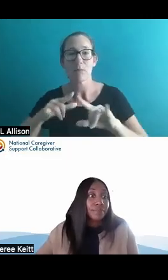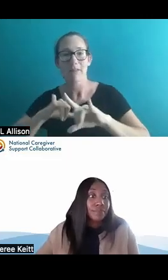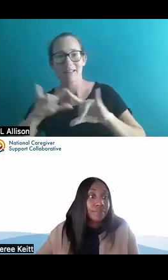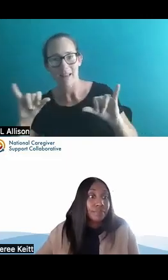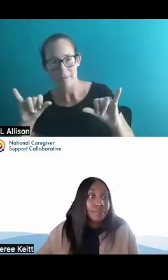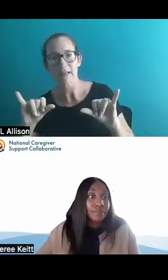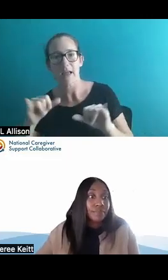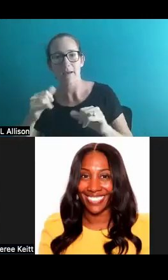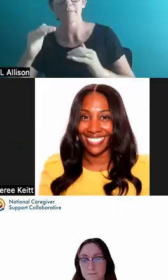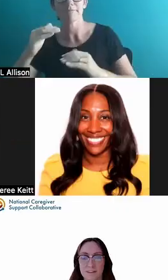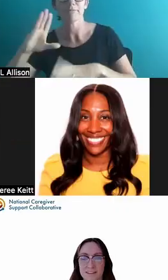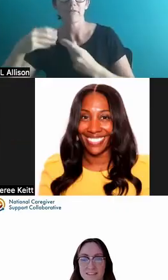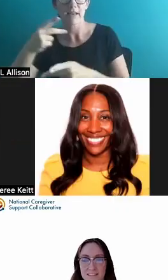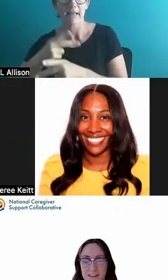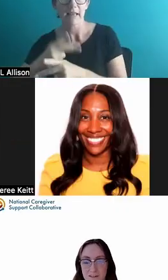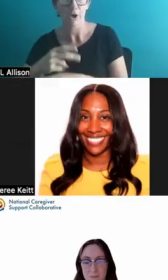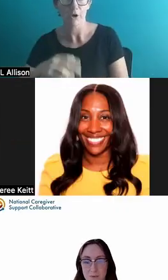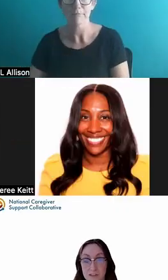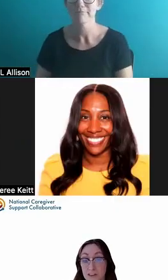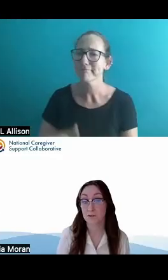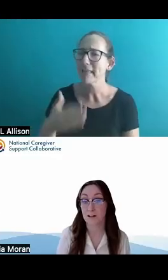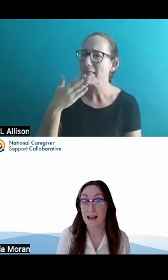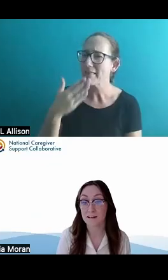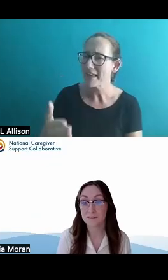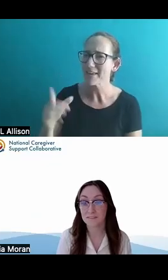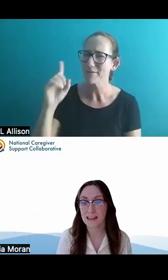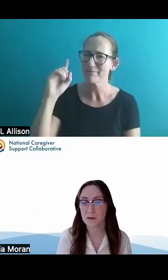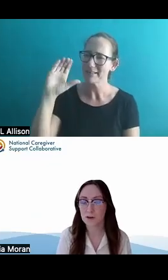Thank, Sheree, that's really helpful and sounds like a great approach that you all have. And I'm